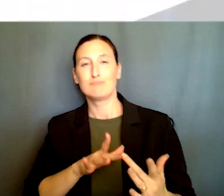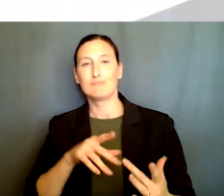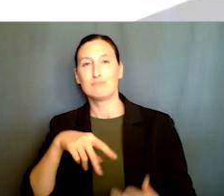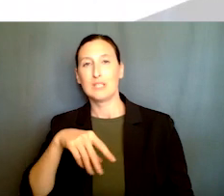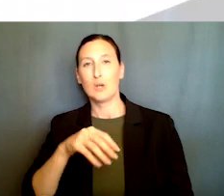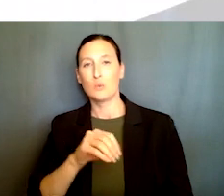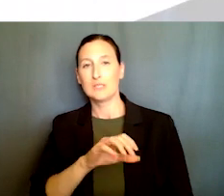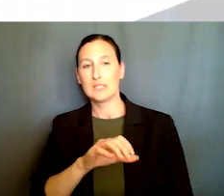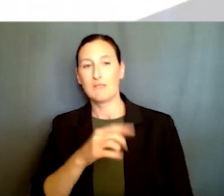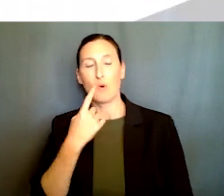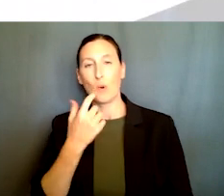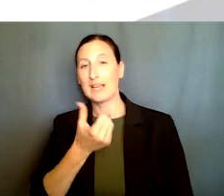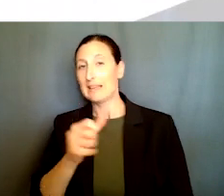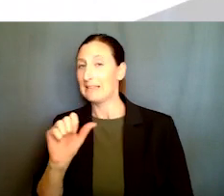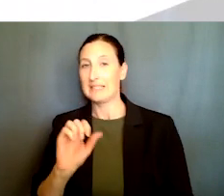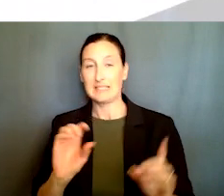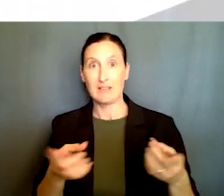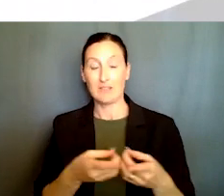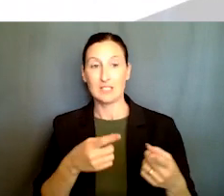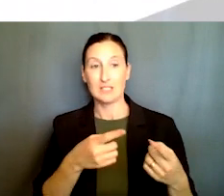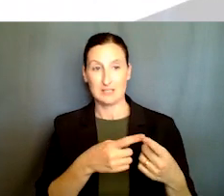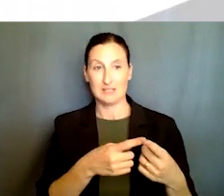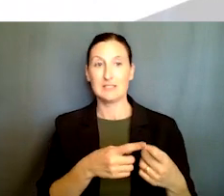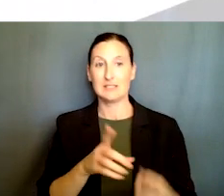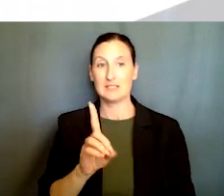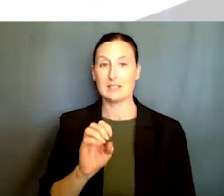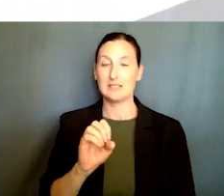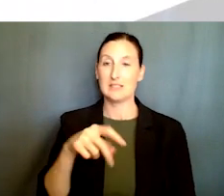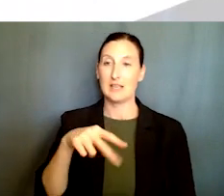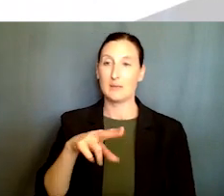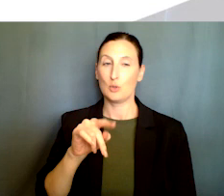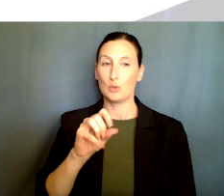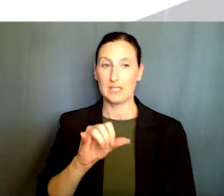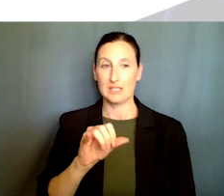any division is the Deputy Division Director.